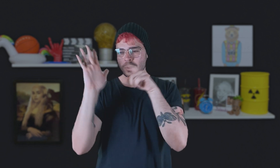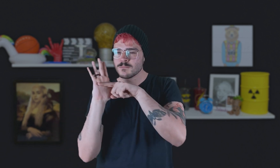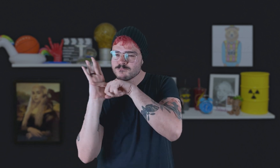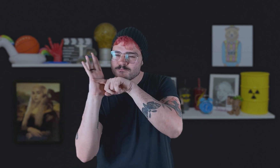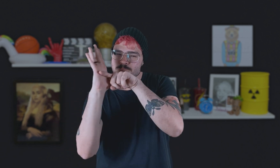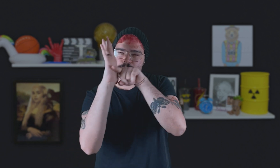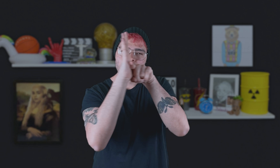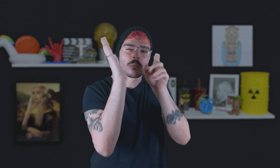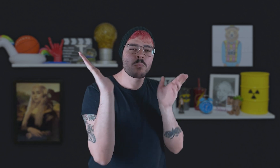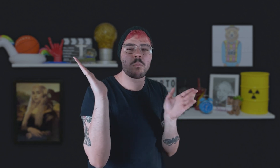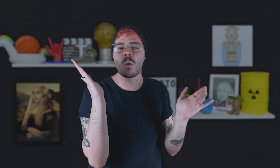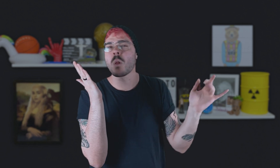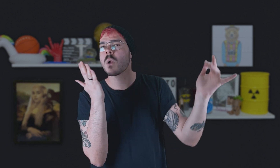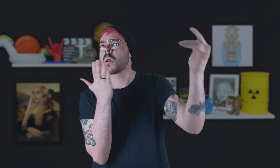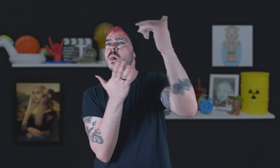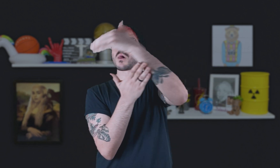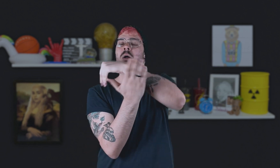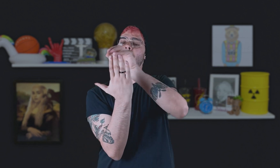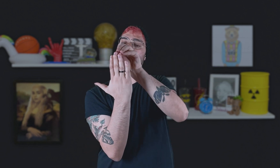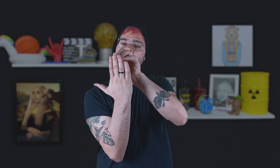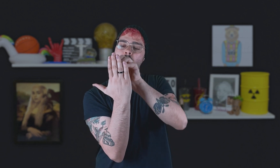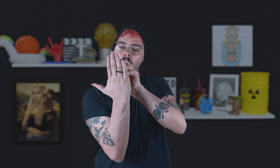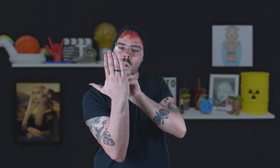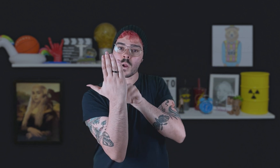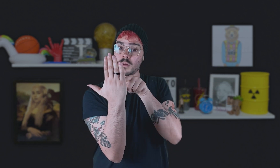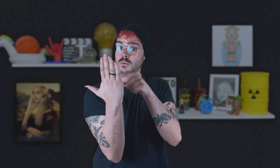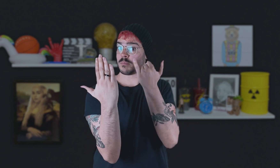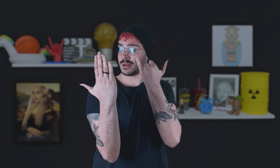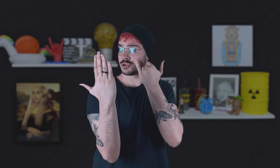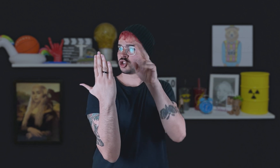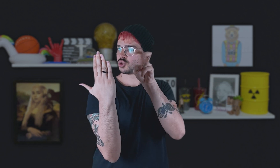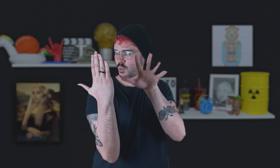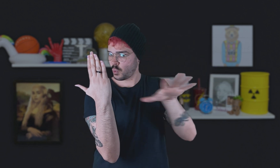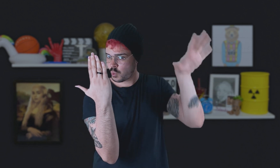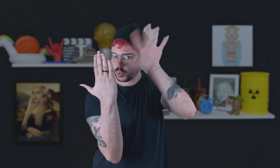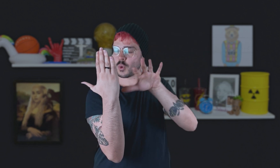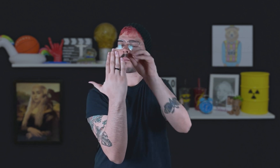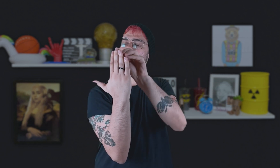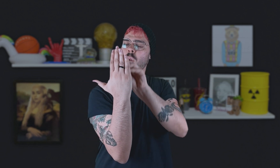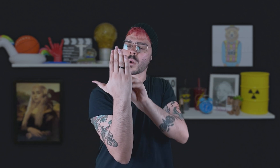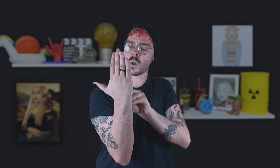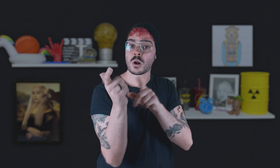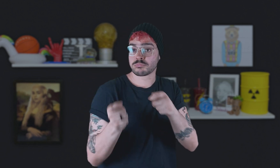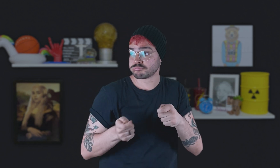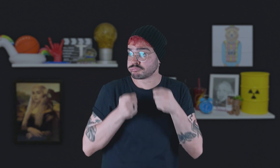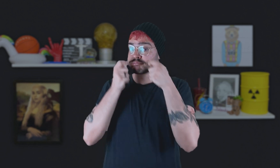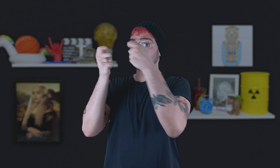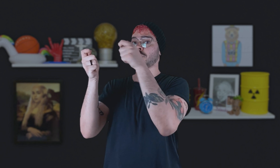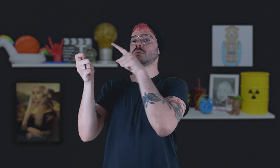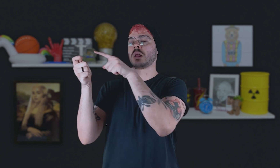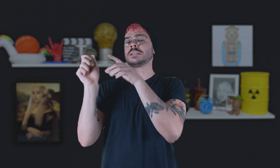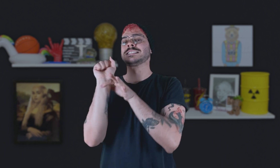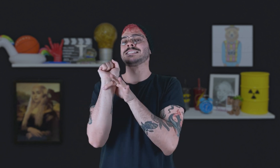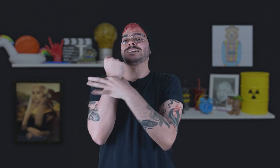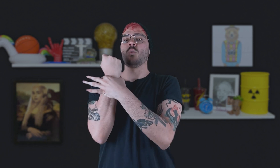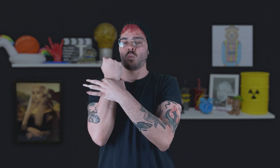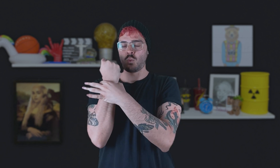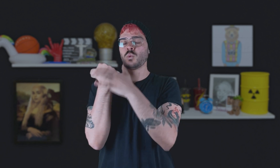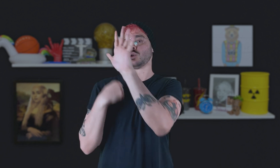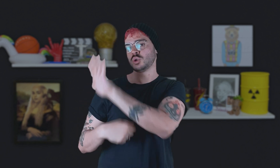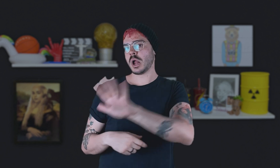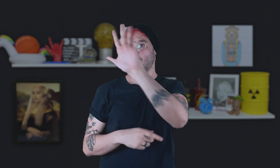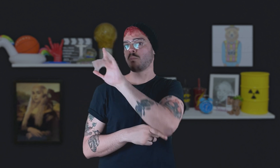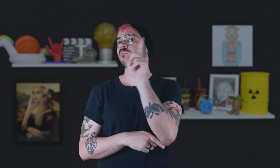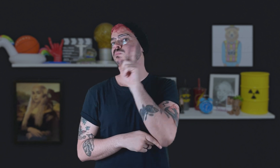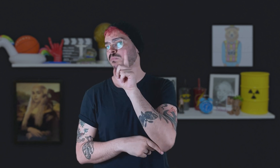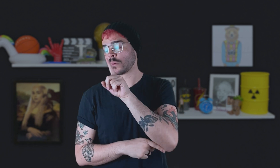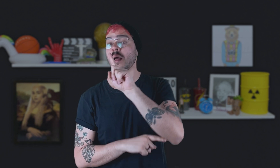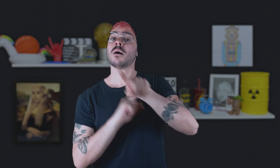in addition to reporting all matters relating to National Security